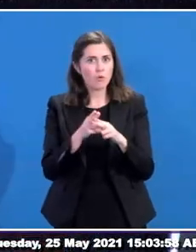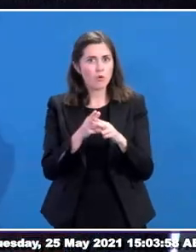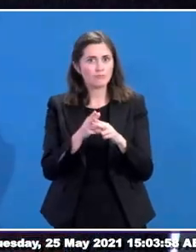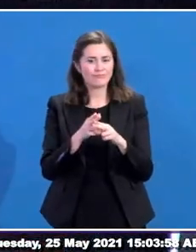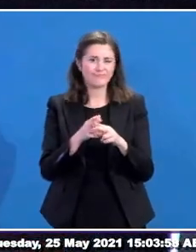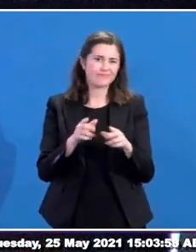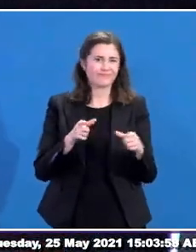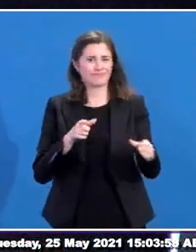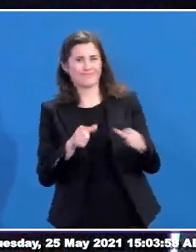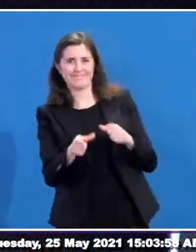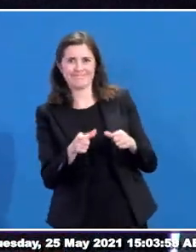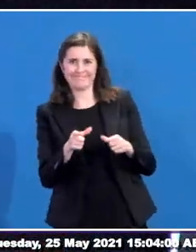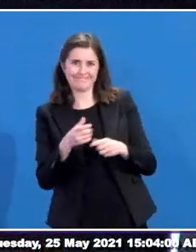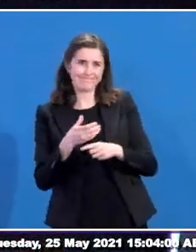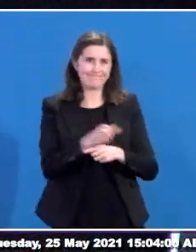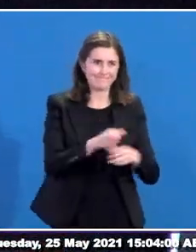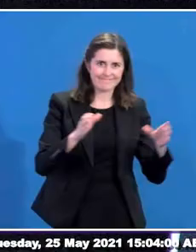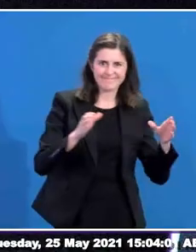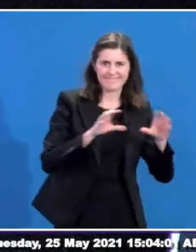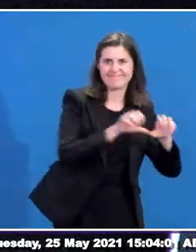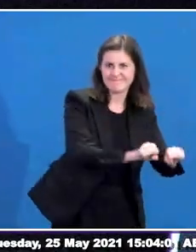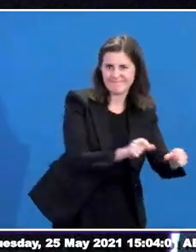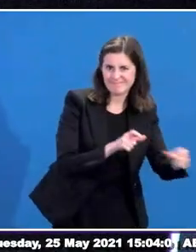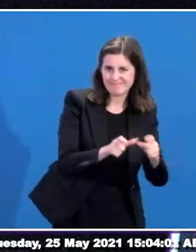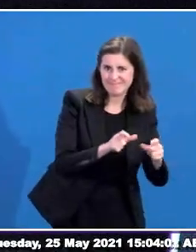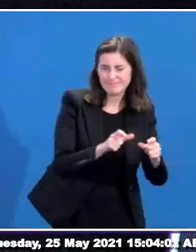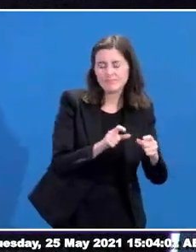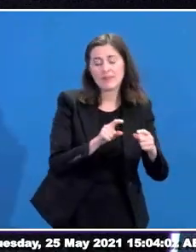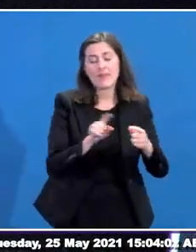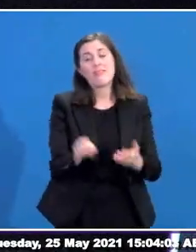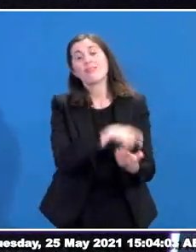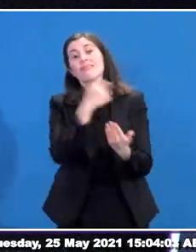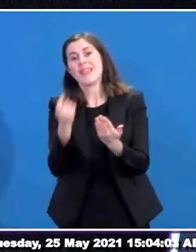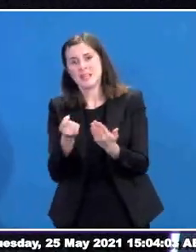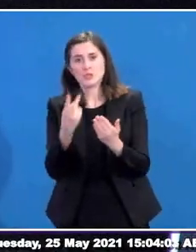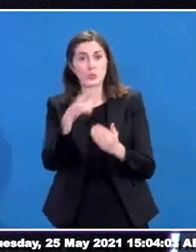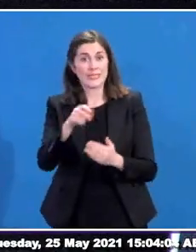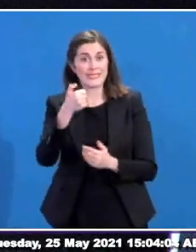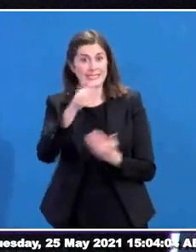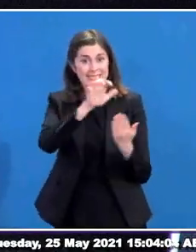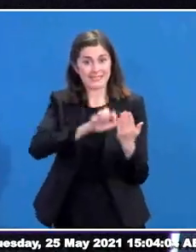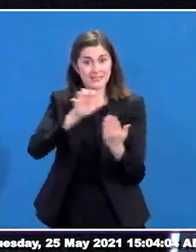That's correct. On page 26, the medication policies? That's correct.